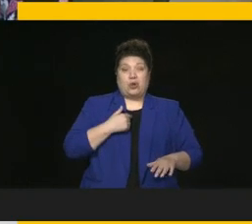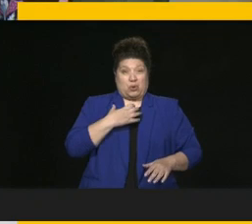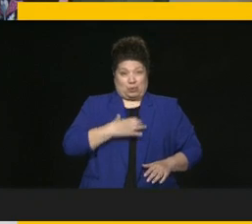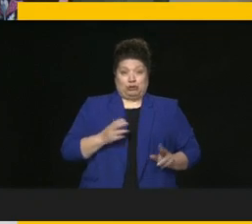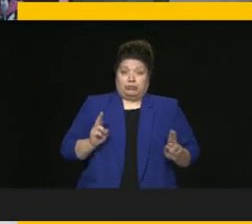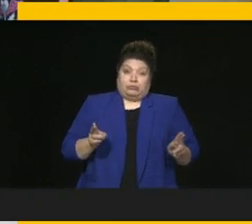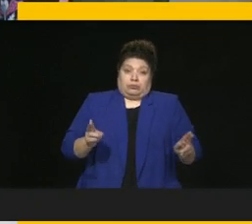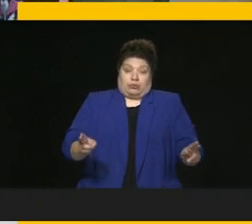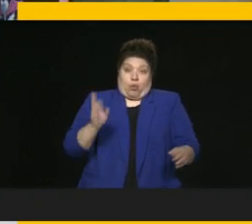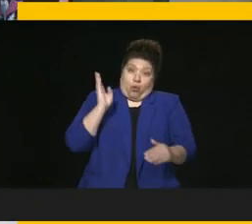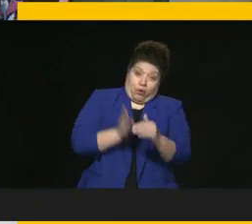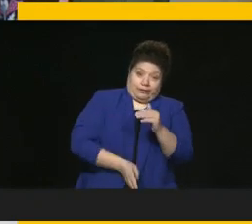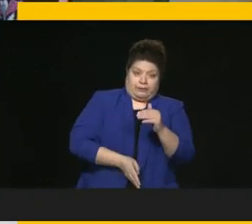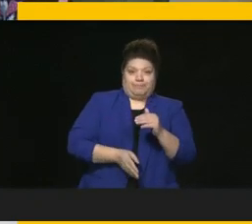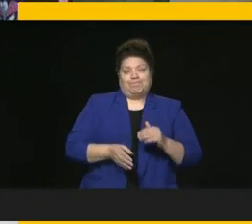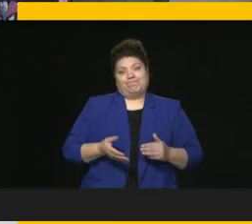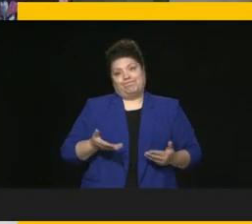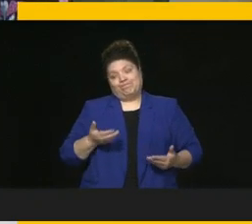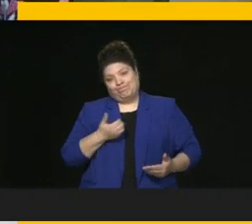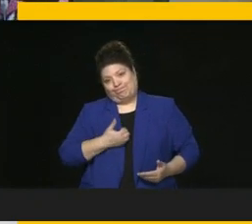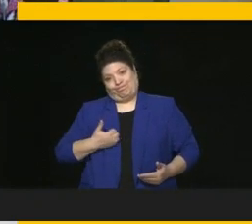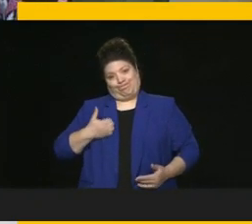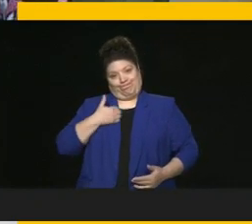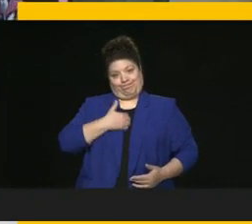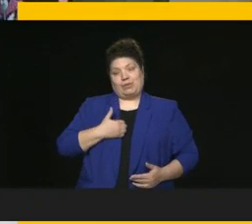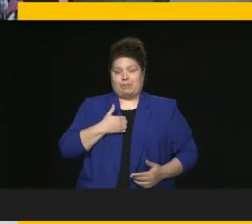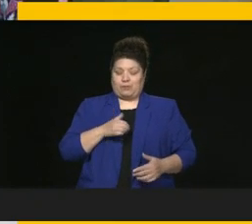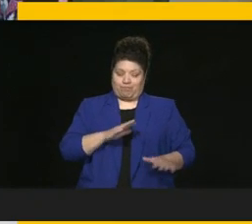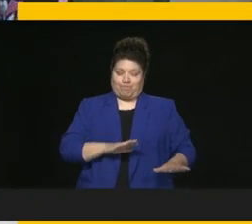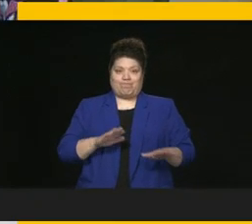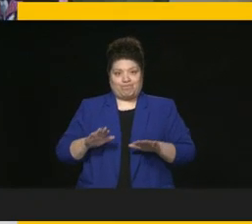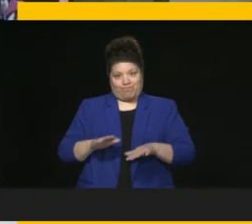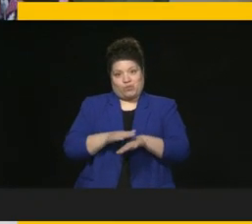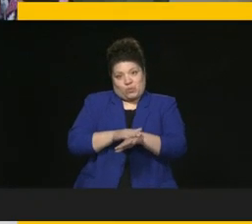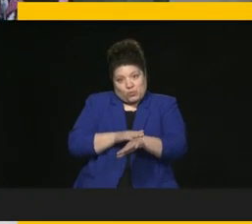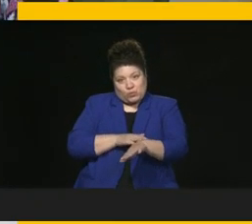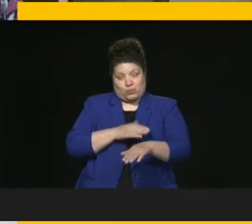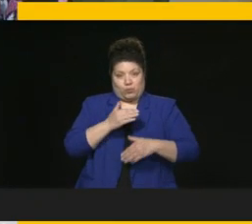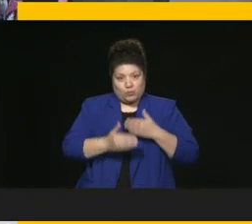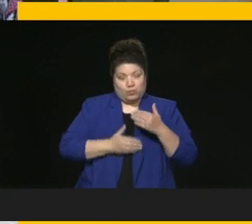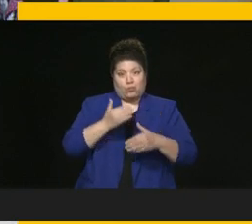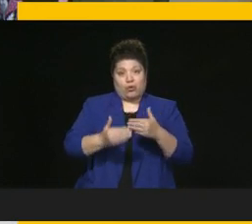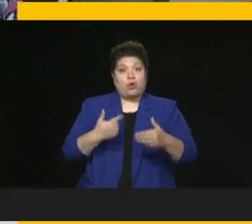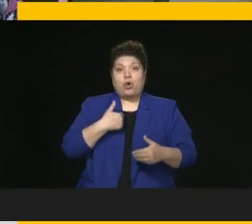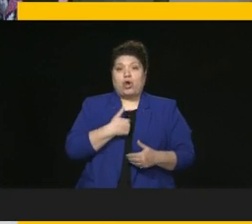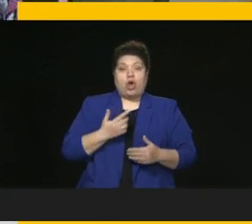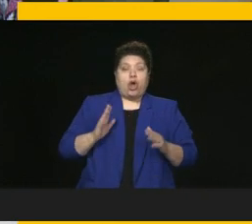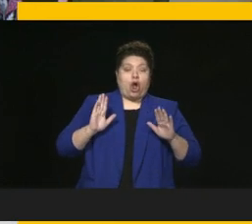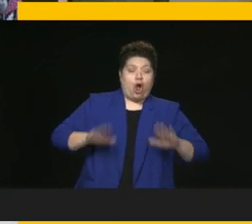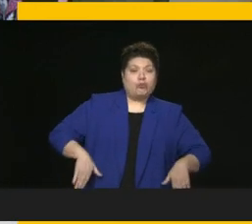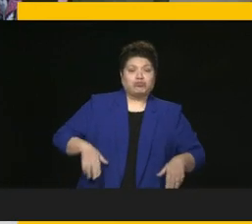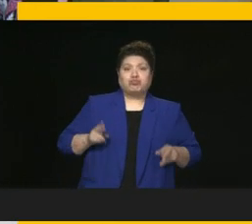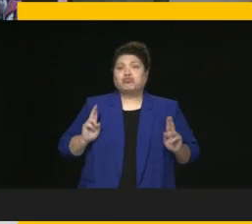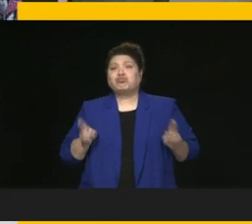THOUGH WE ALL WISH THIS COULD BE A SPRINT TO THE FINISH, IT IS NOT.